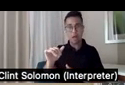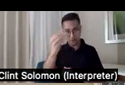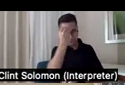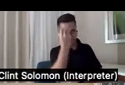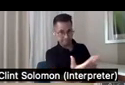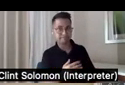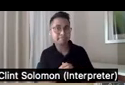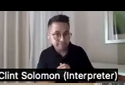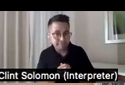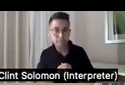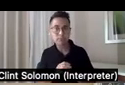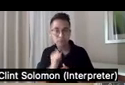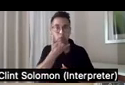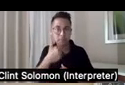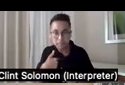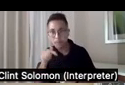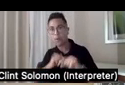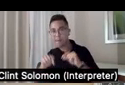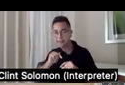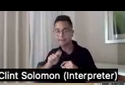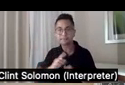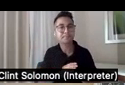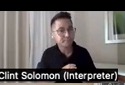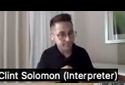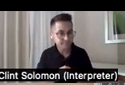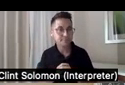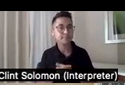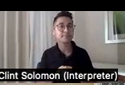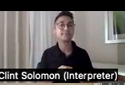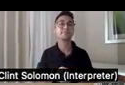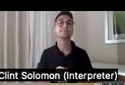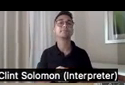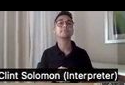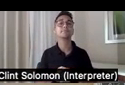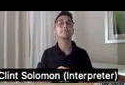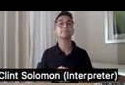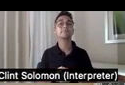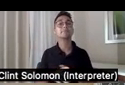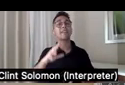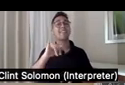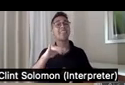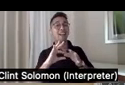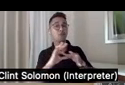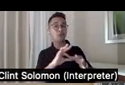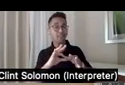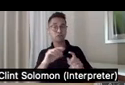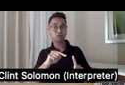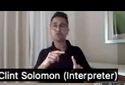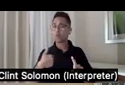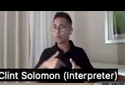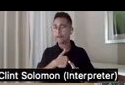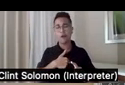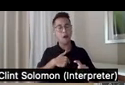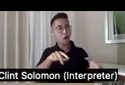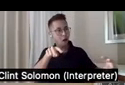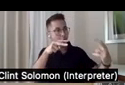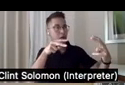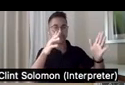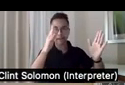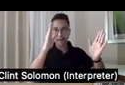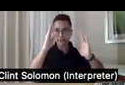let me go back we are also in that relationship then sharing attention with them and attention